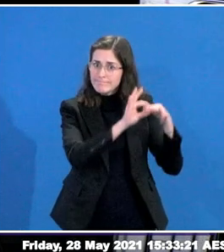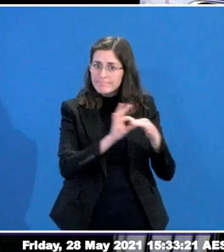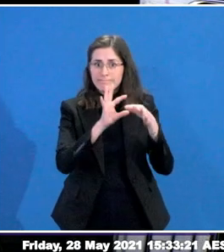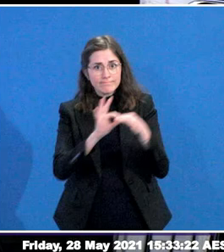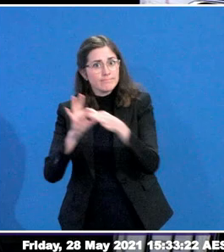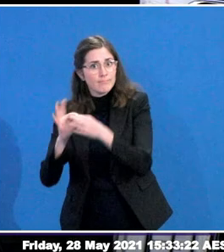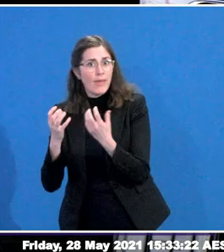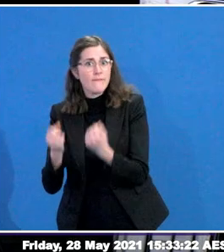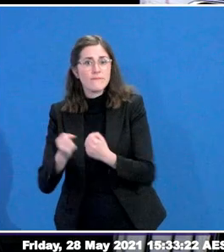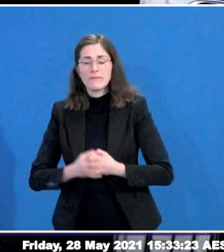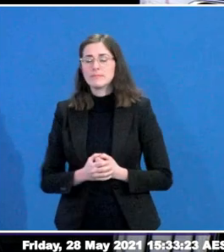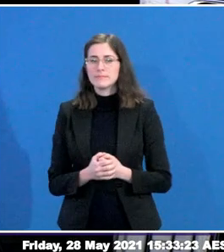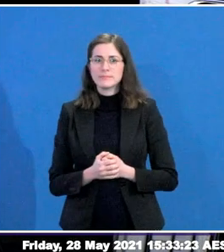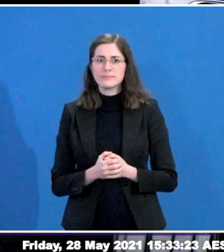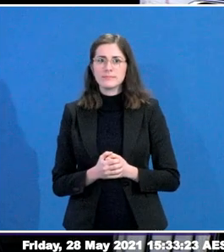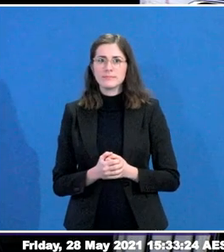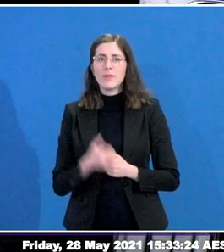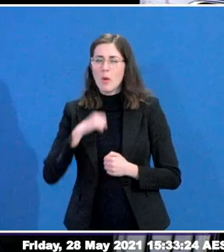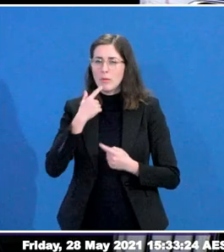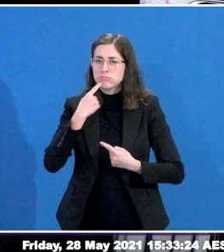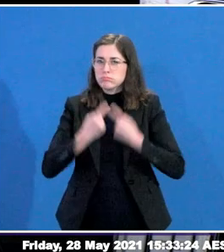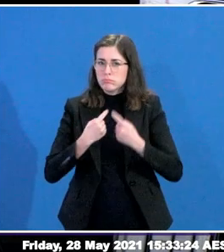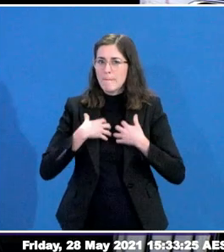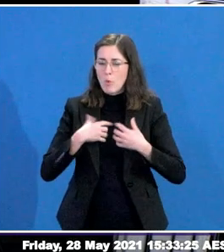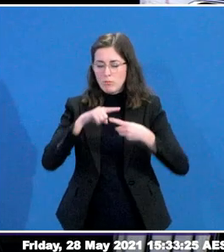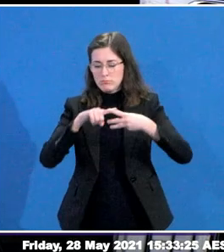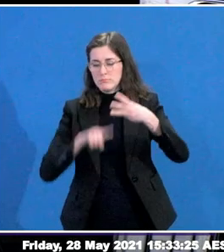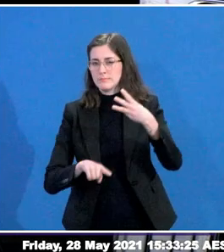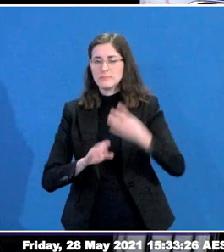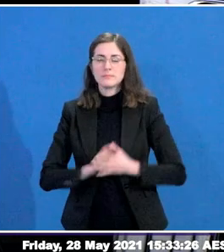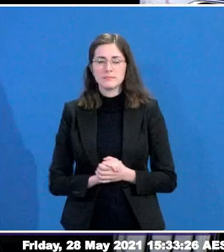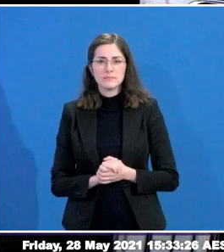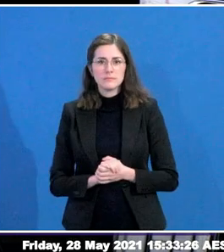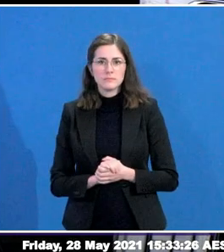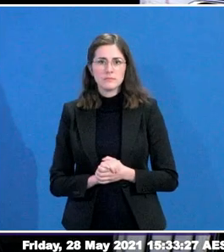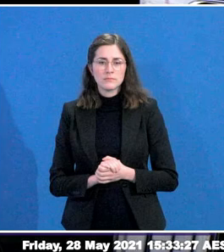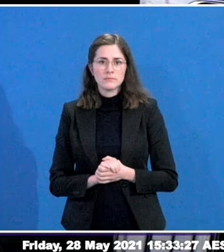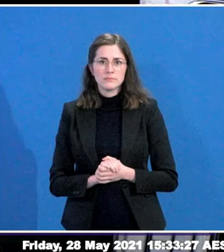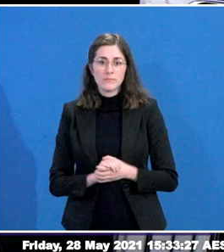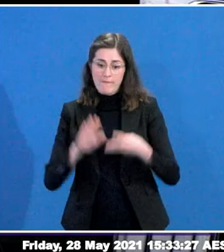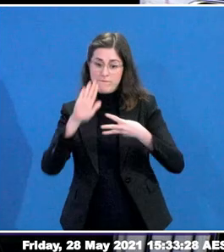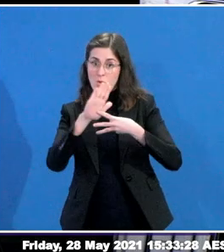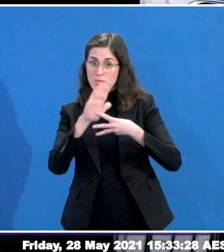Let me deal with each of these matters briefly in turn. The first one deals with the pandemic.